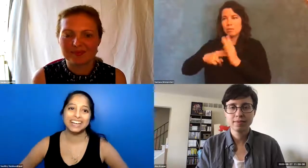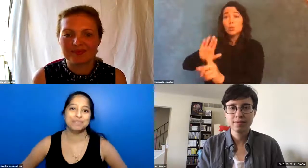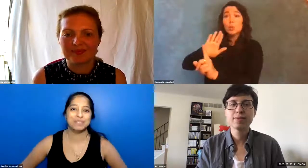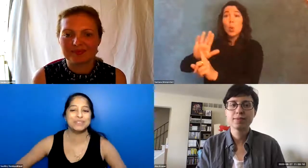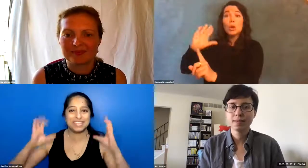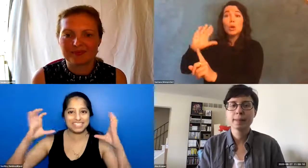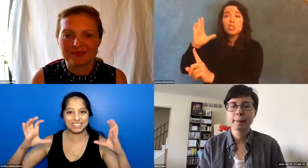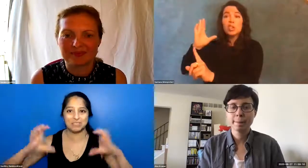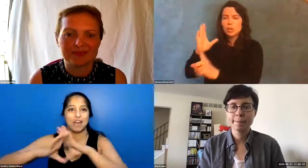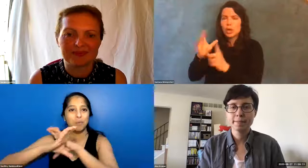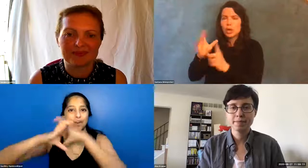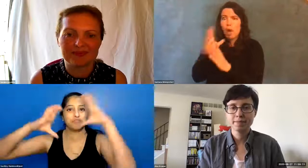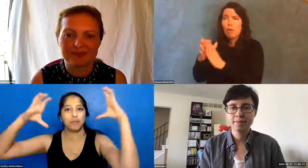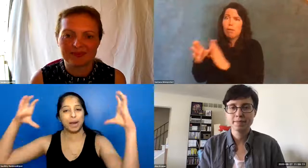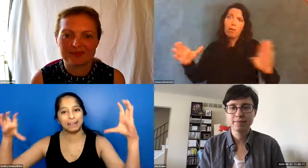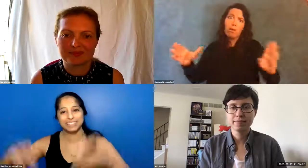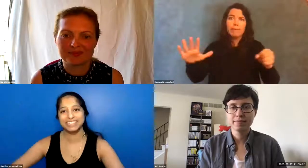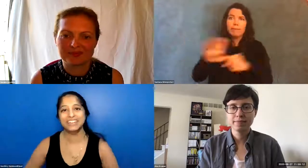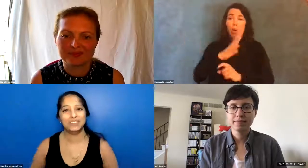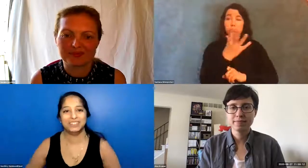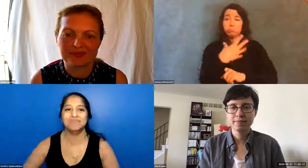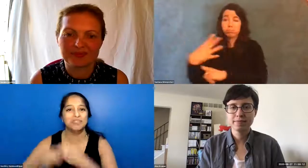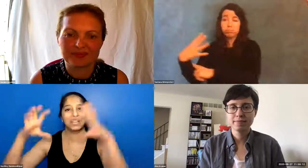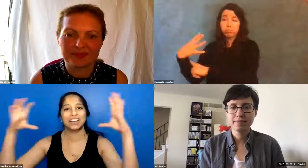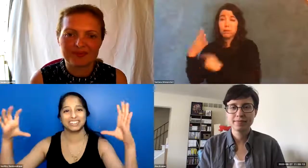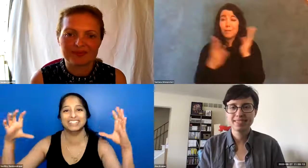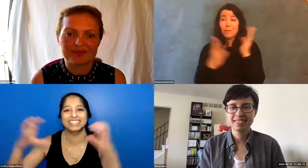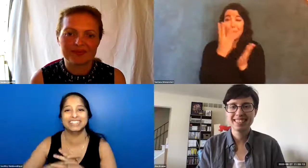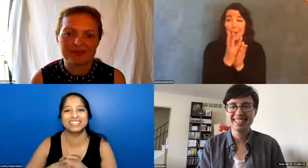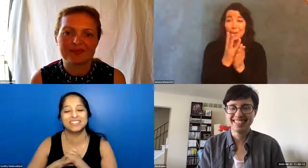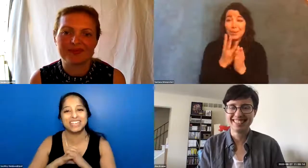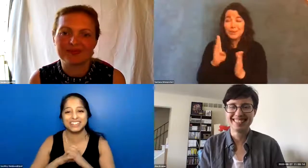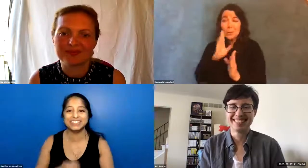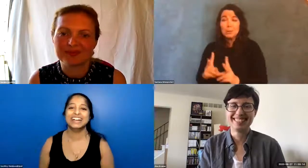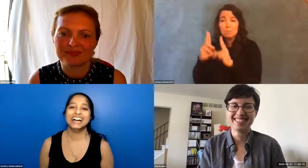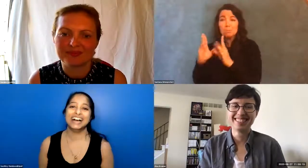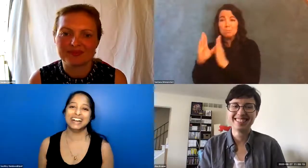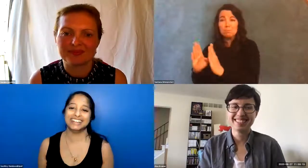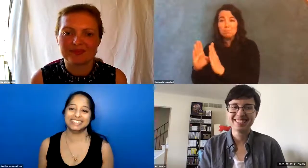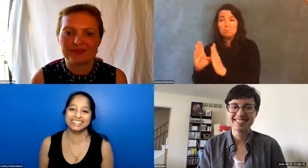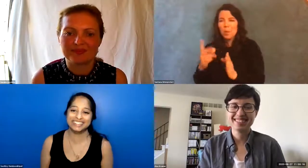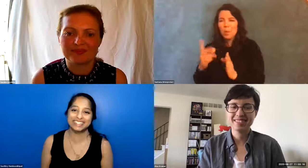So you can see it's not one four-hour or longer video.